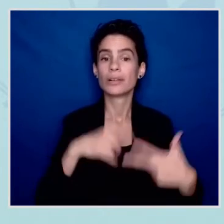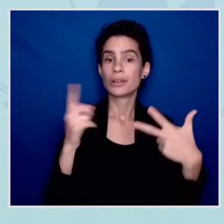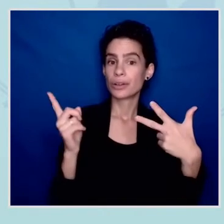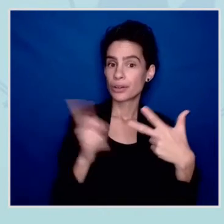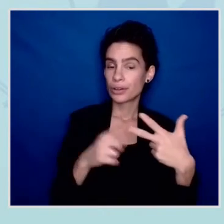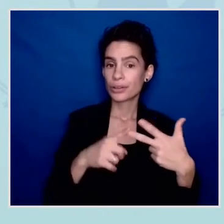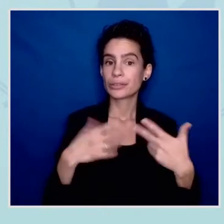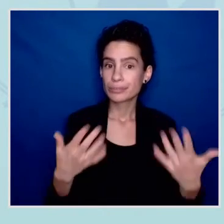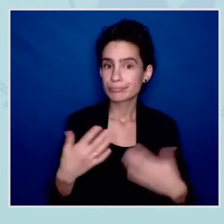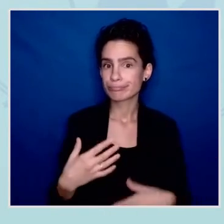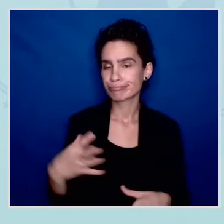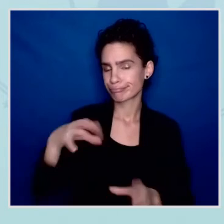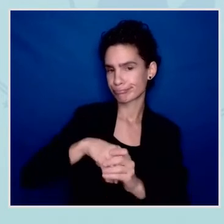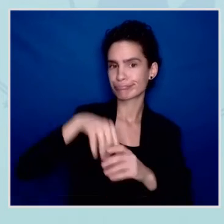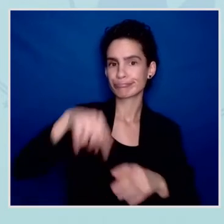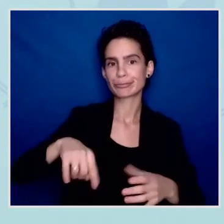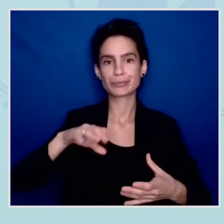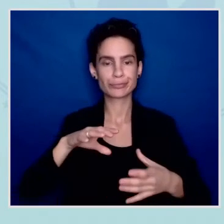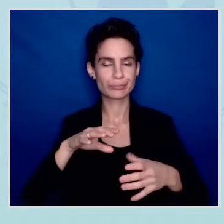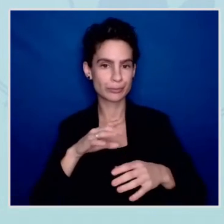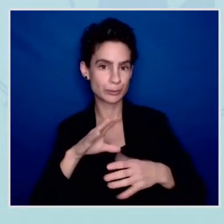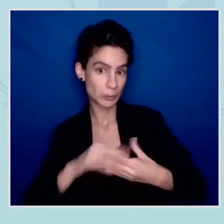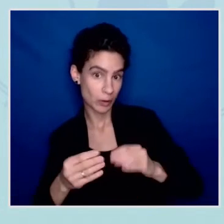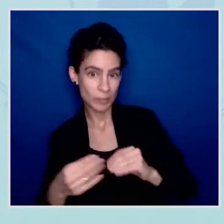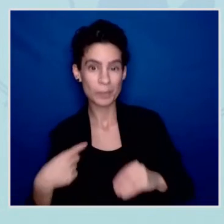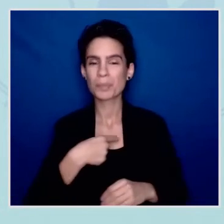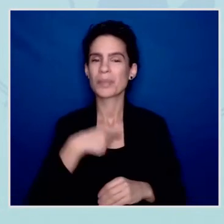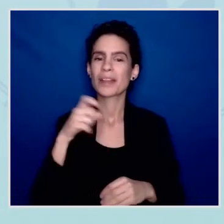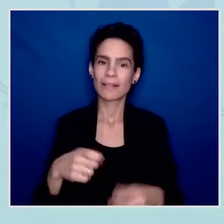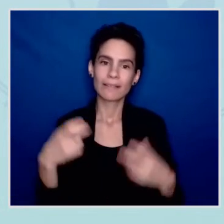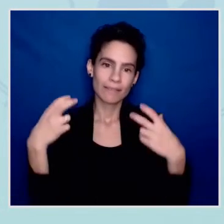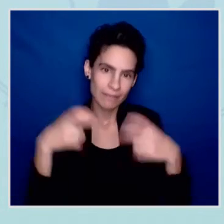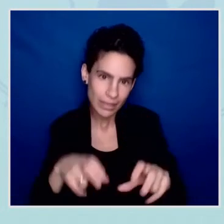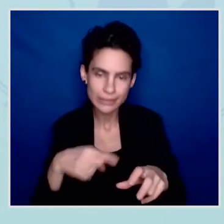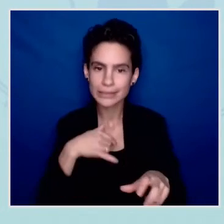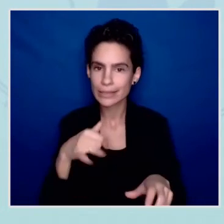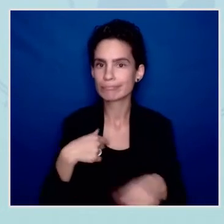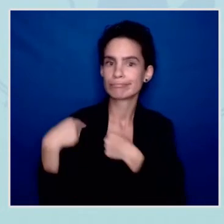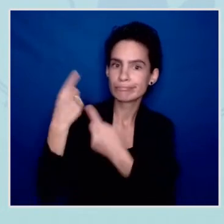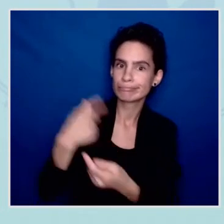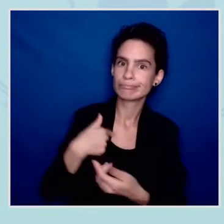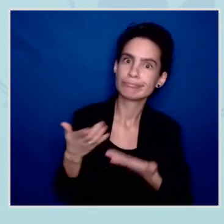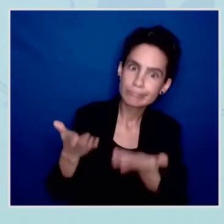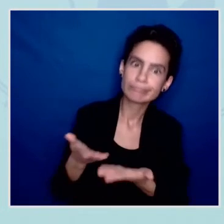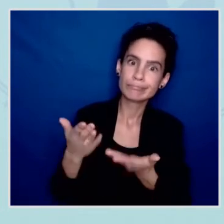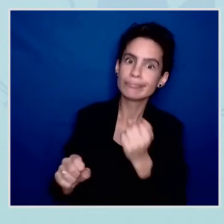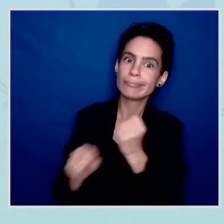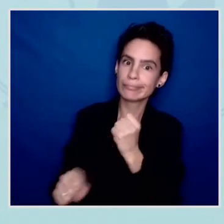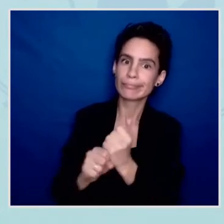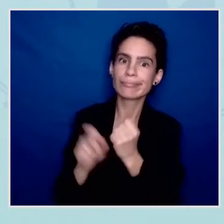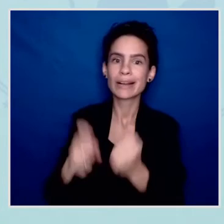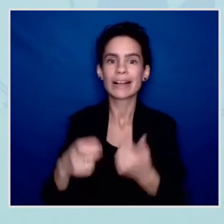OUT OF WHAT IS A HUMANITARIAN